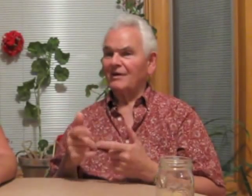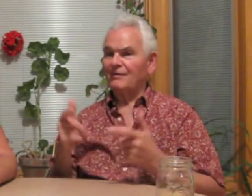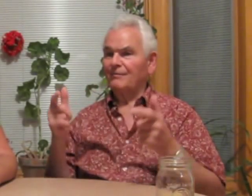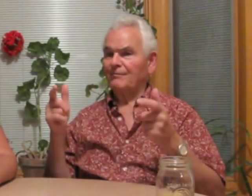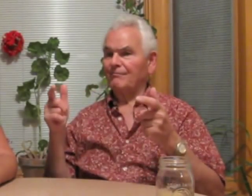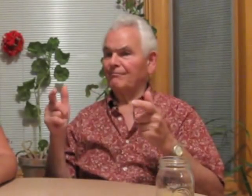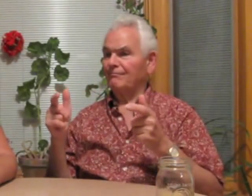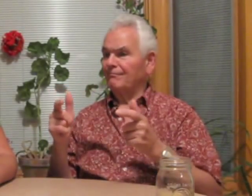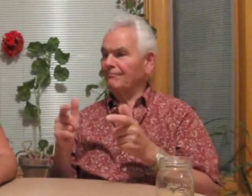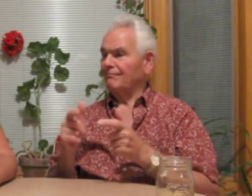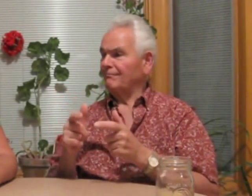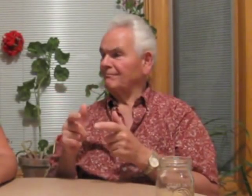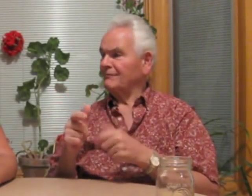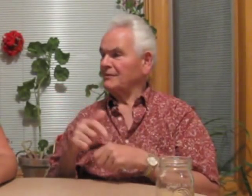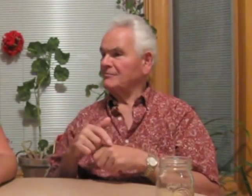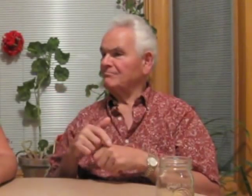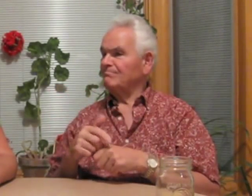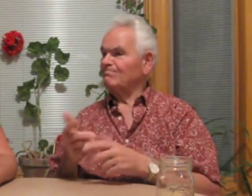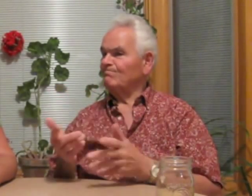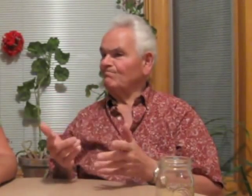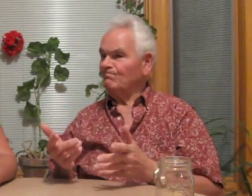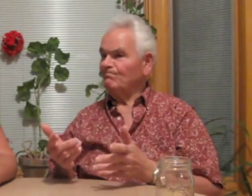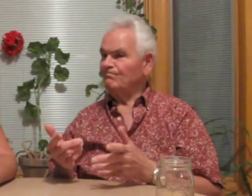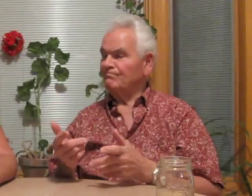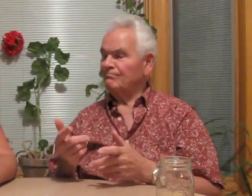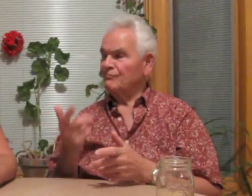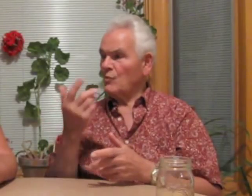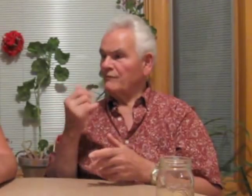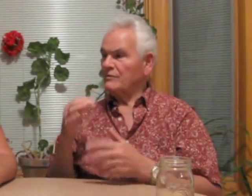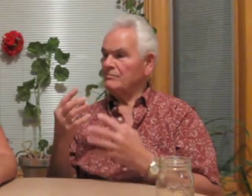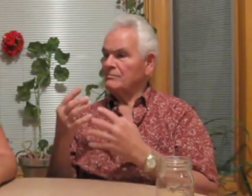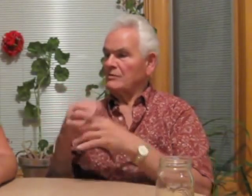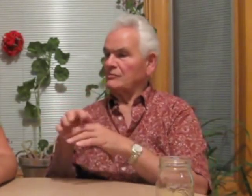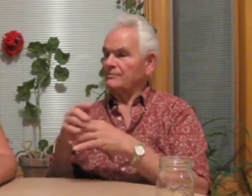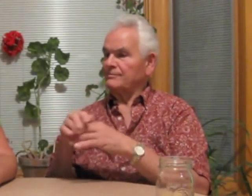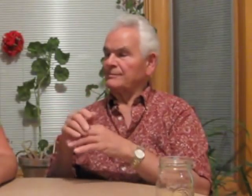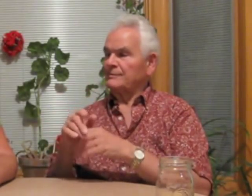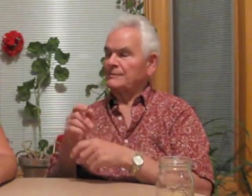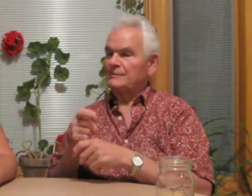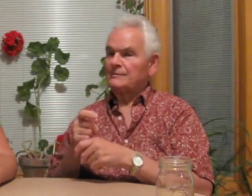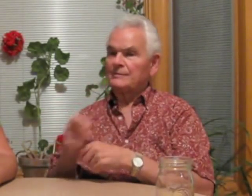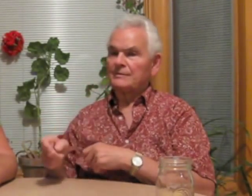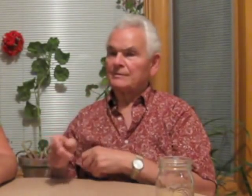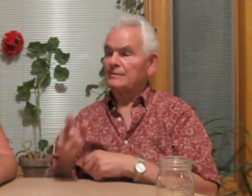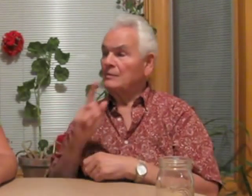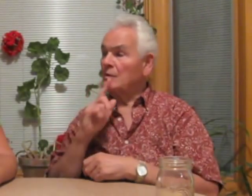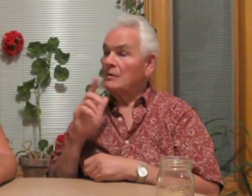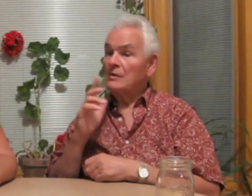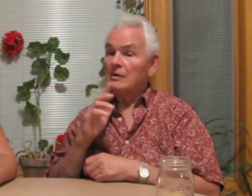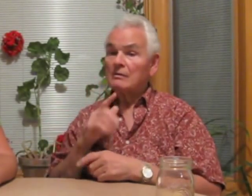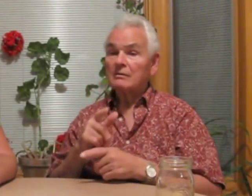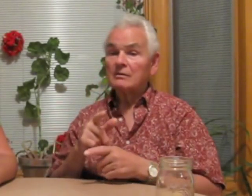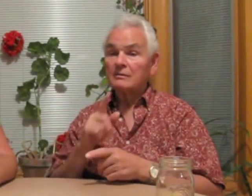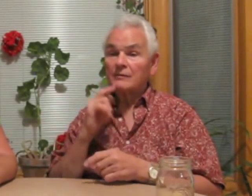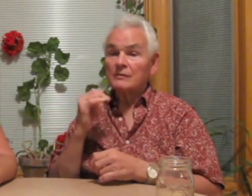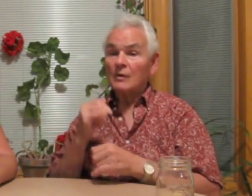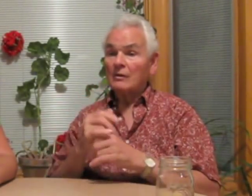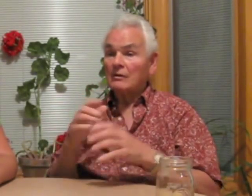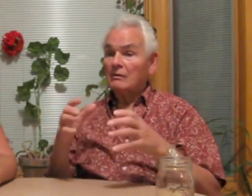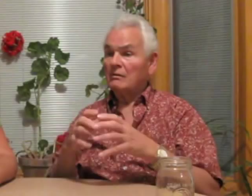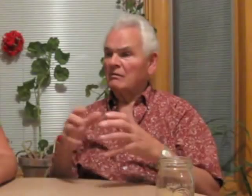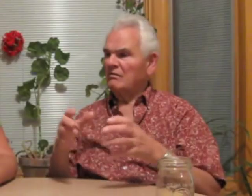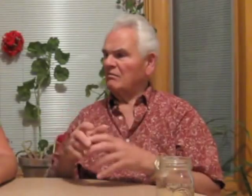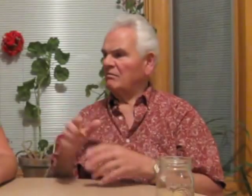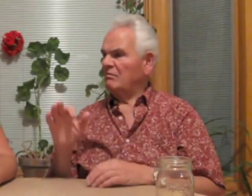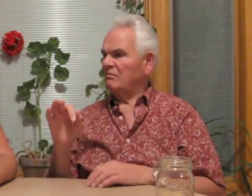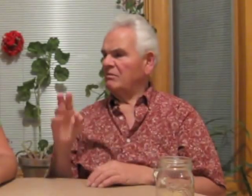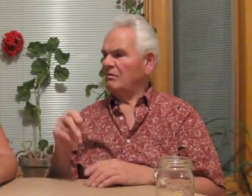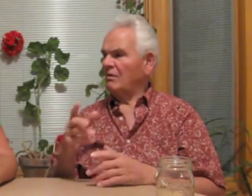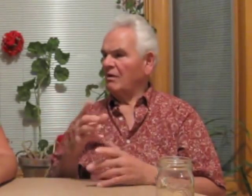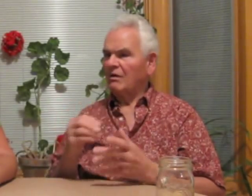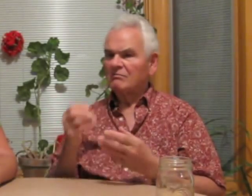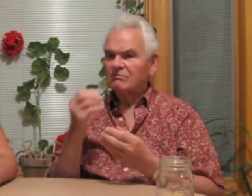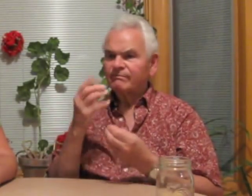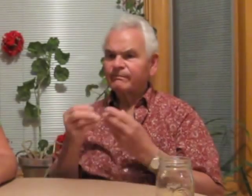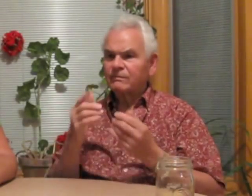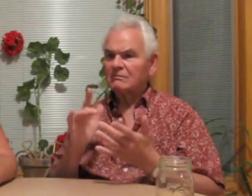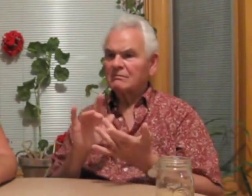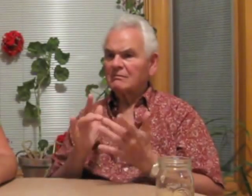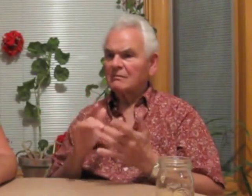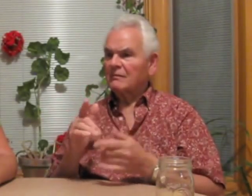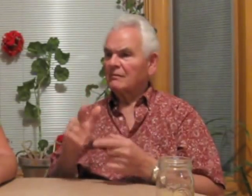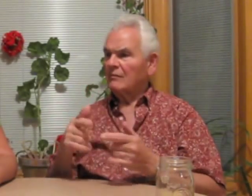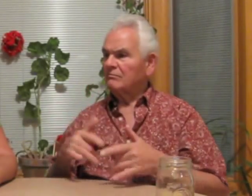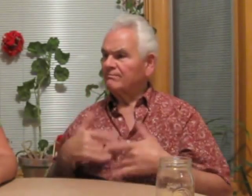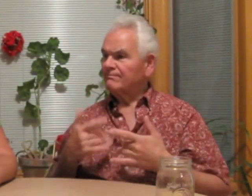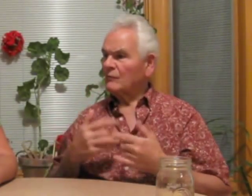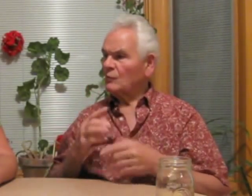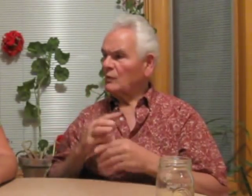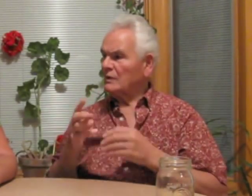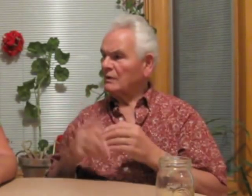Unfortunately, today the numbers dwindled because of mainstreaming. It ruined the process. Years ago, Deaf schools got together and it was F-U-N and informative.